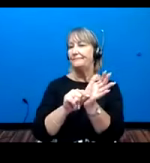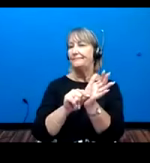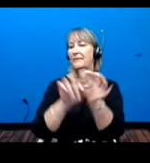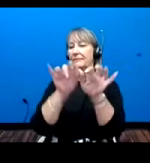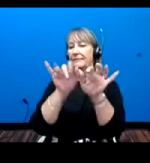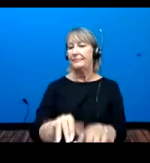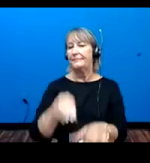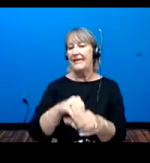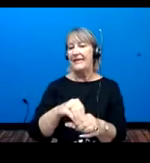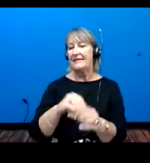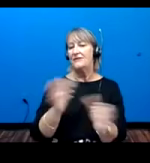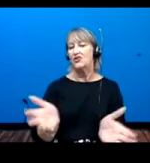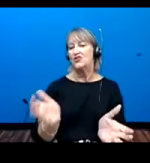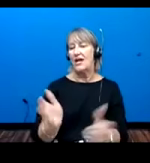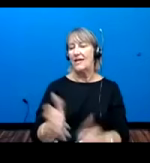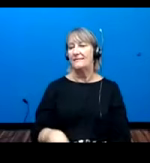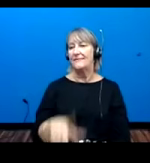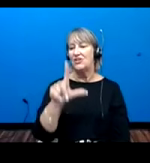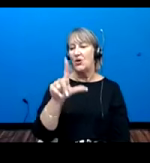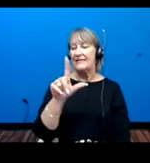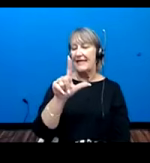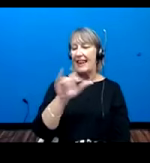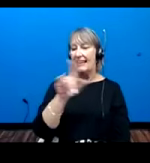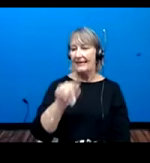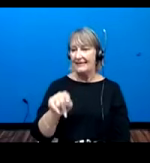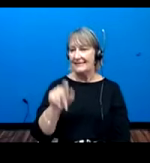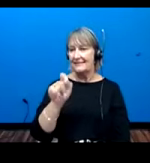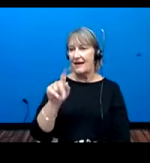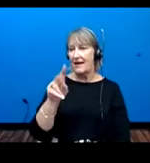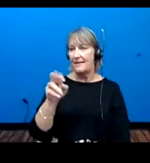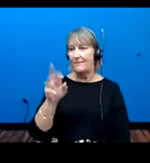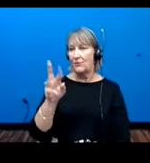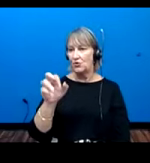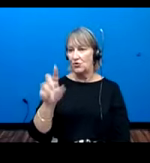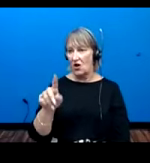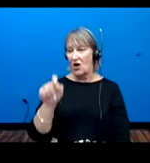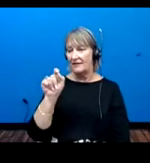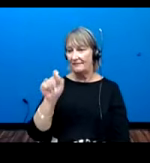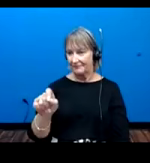So liz.persaud@gatfl.gatech.edu.